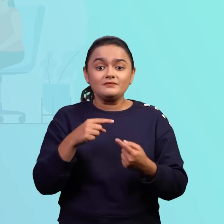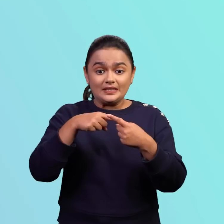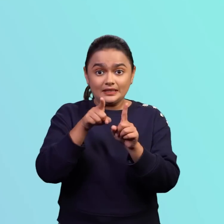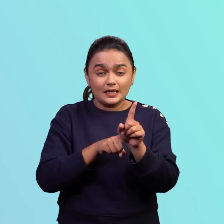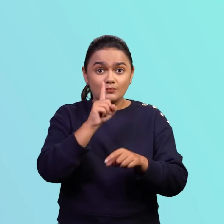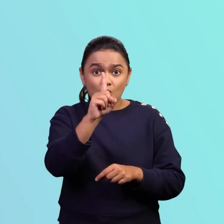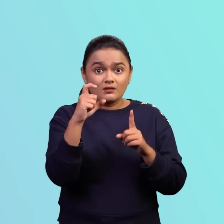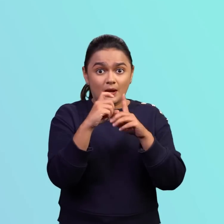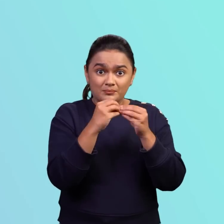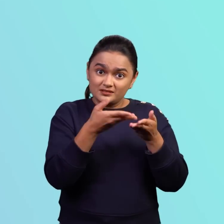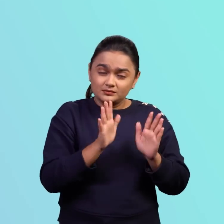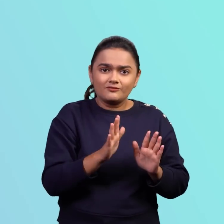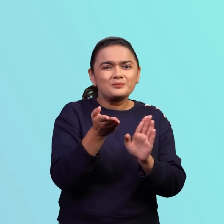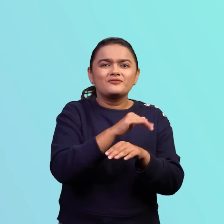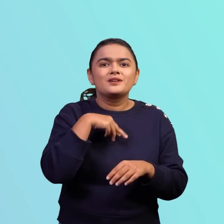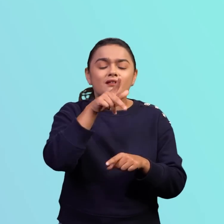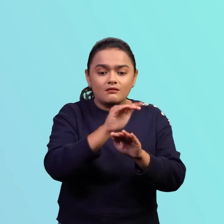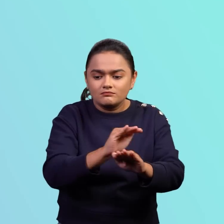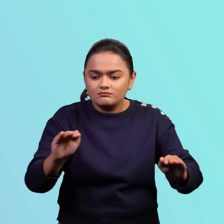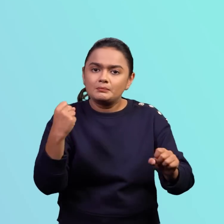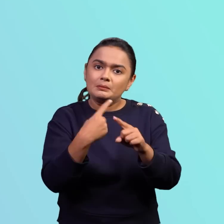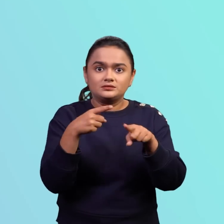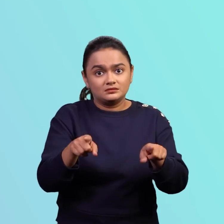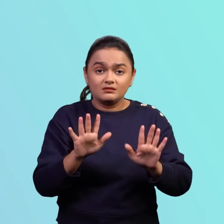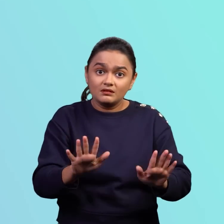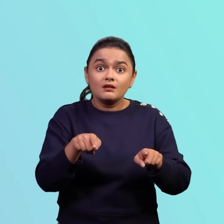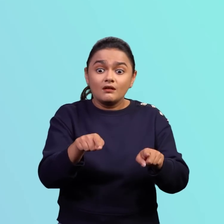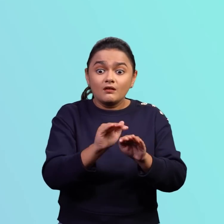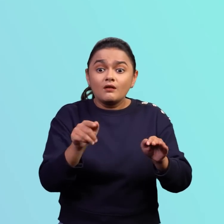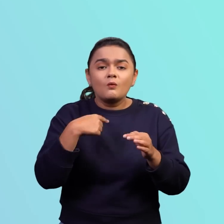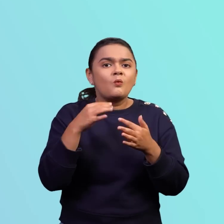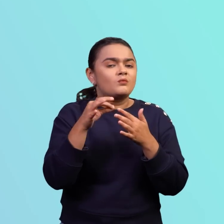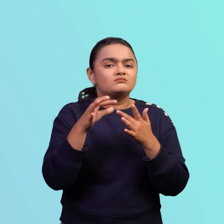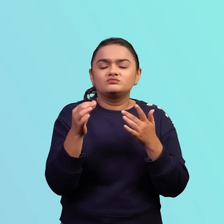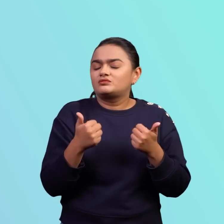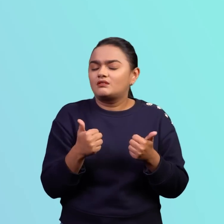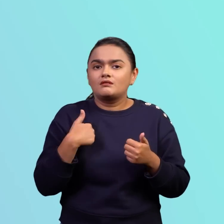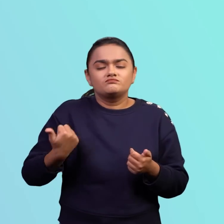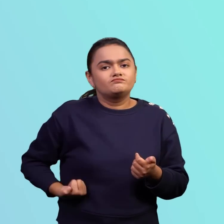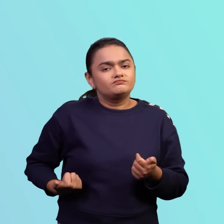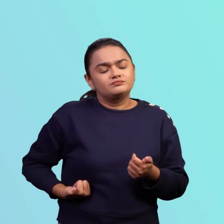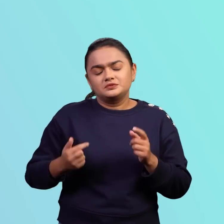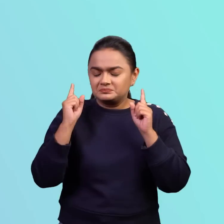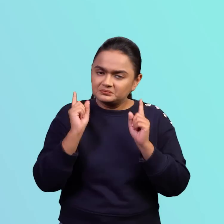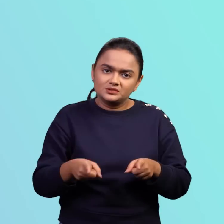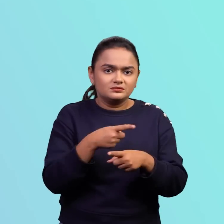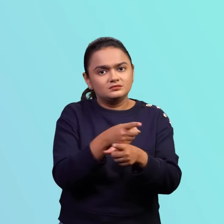If you have Type 1 diabetes, which, as I mentioned, affects children, the only option is to administer insulin.